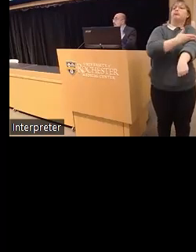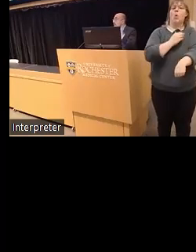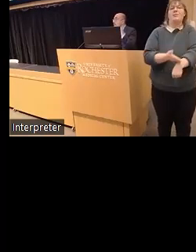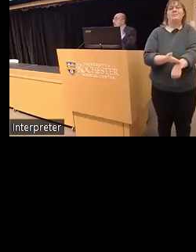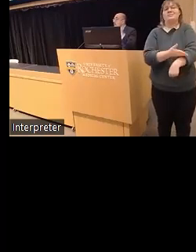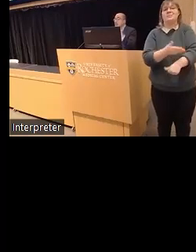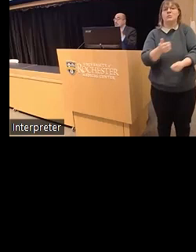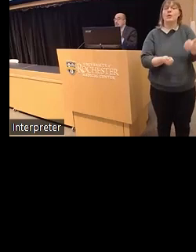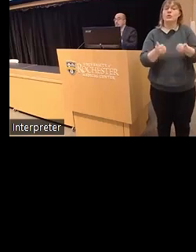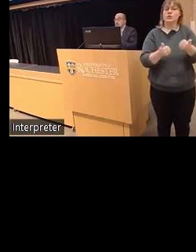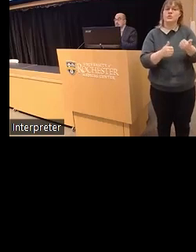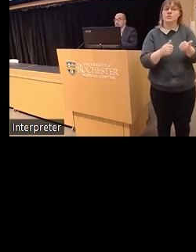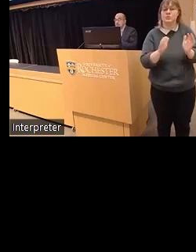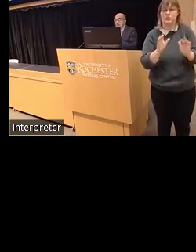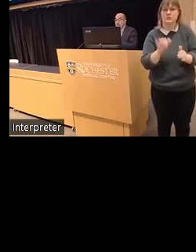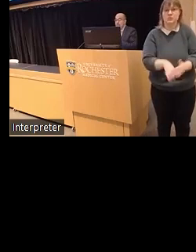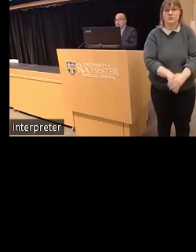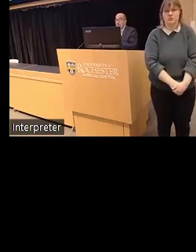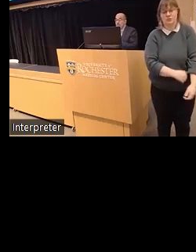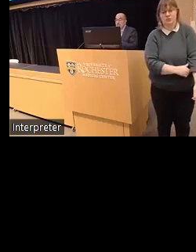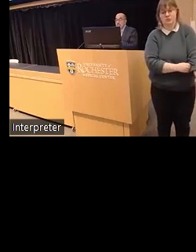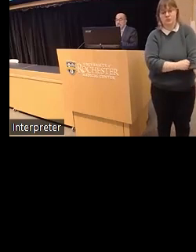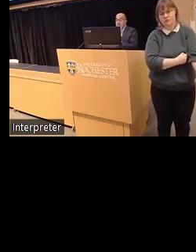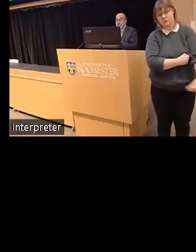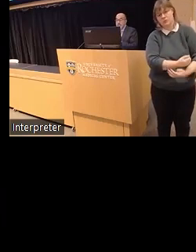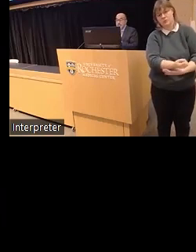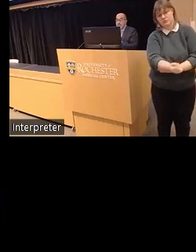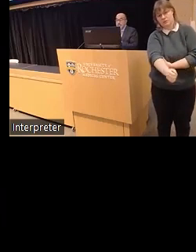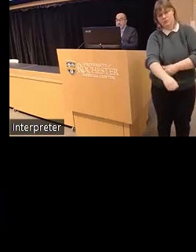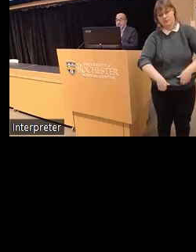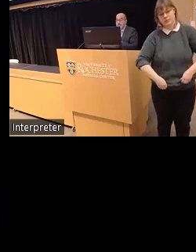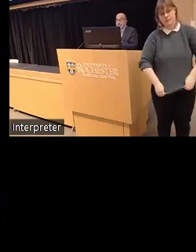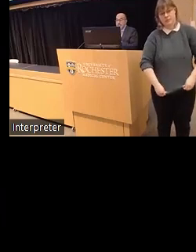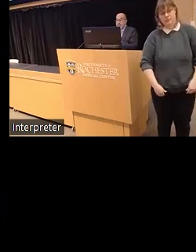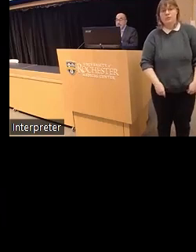bar for minimal clinically important difference um so you can see that really uh meeting the bar